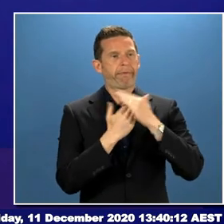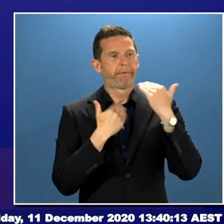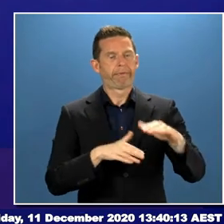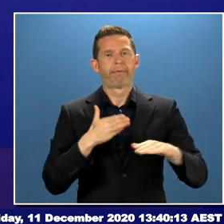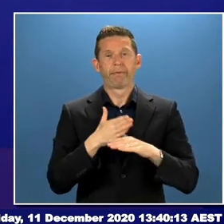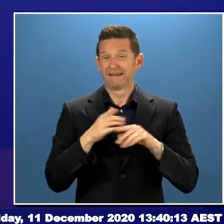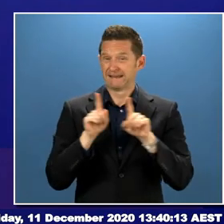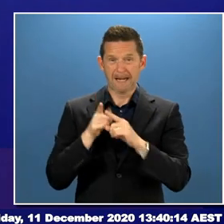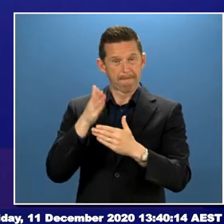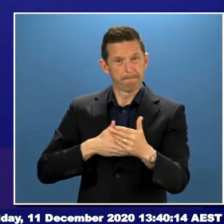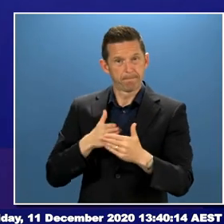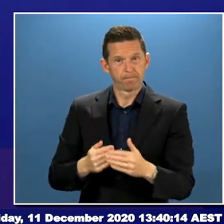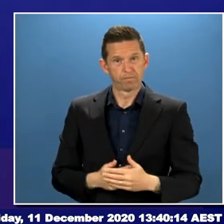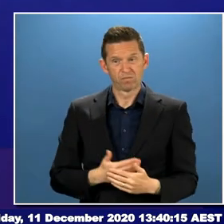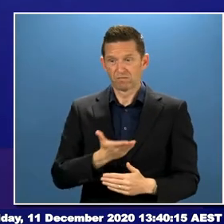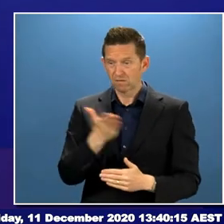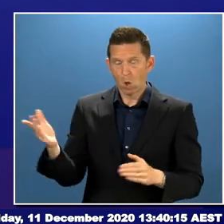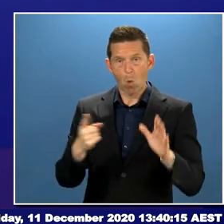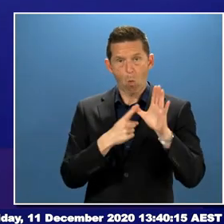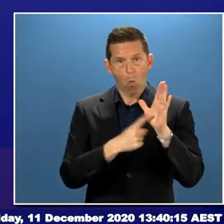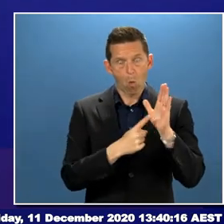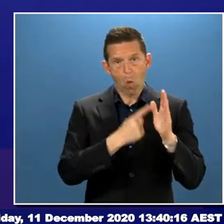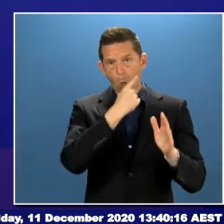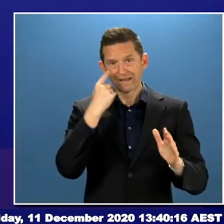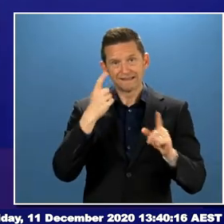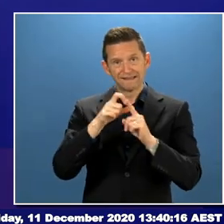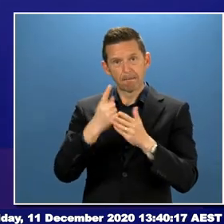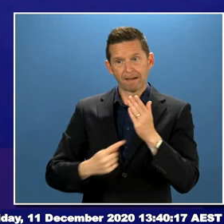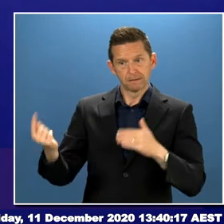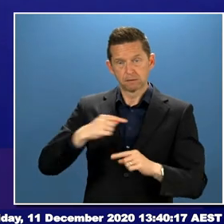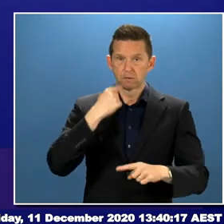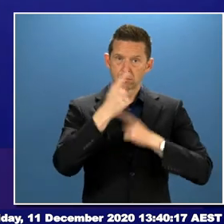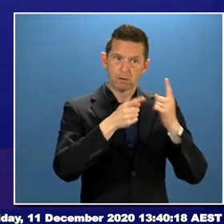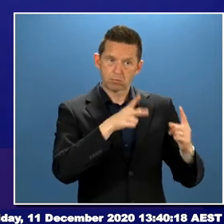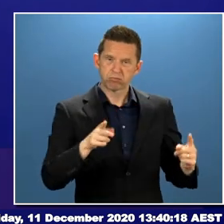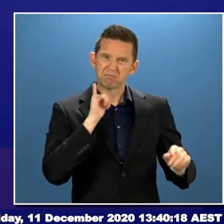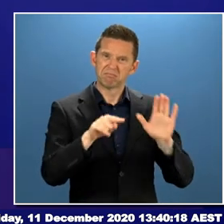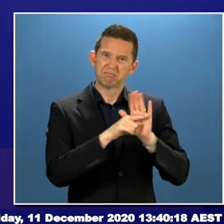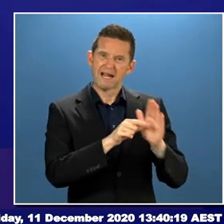Virtually all of the witnesses with disability recounted prejudicial attitudes they have experienced